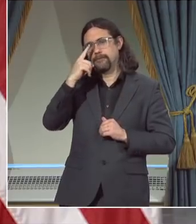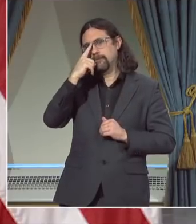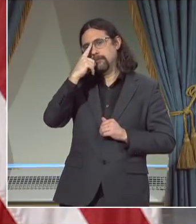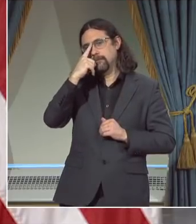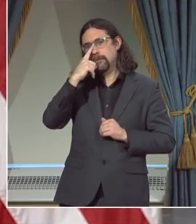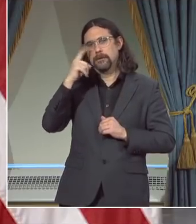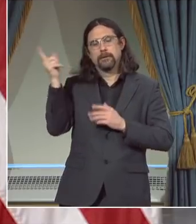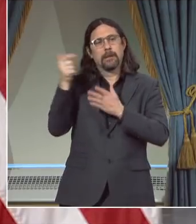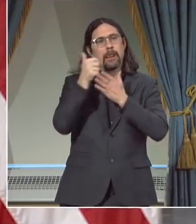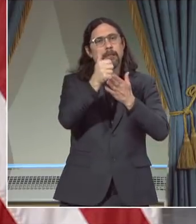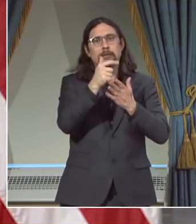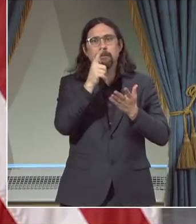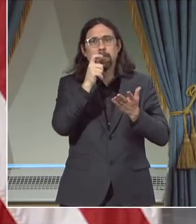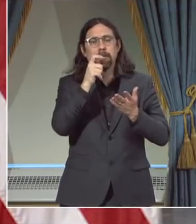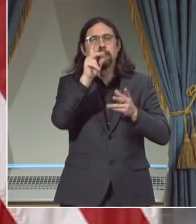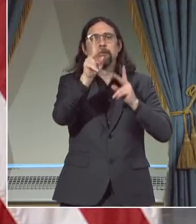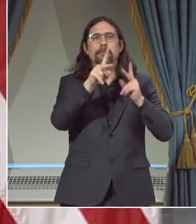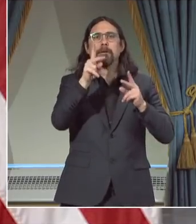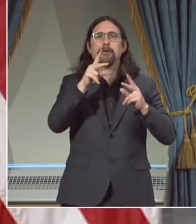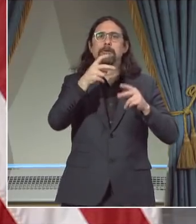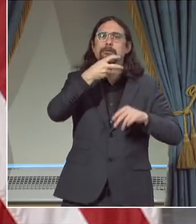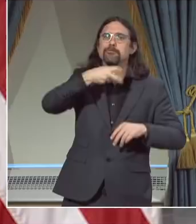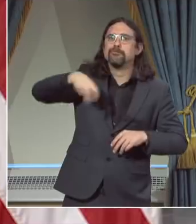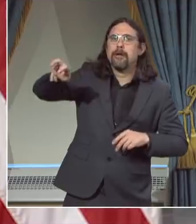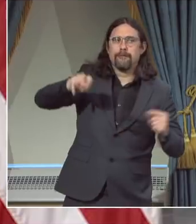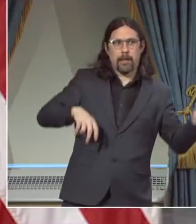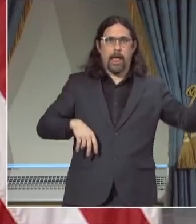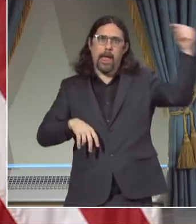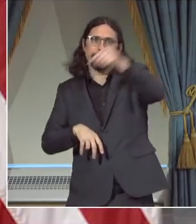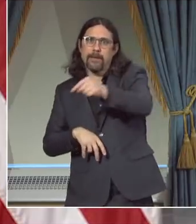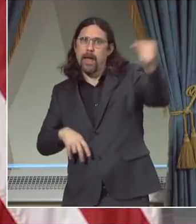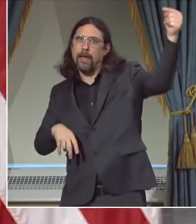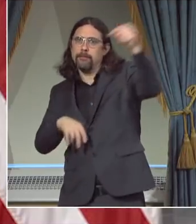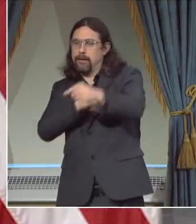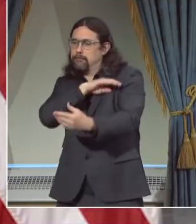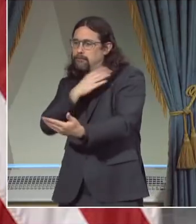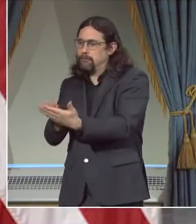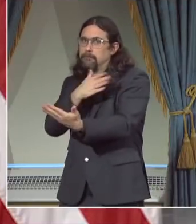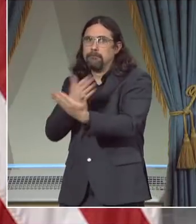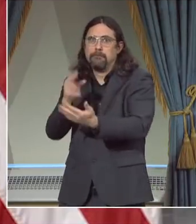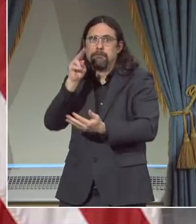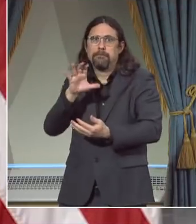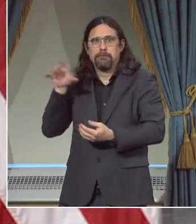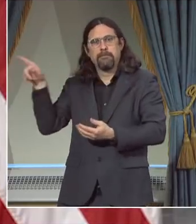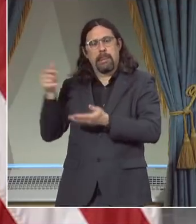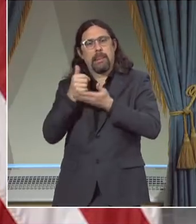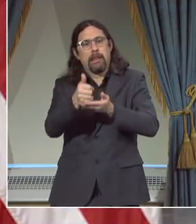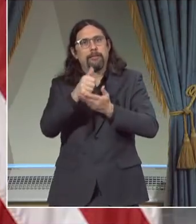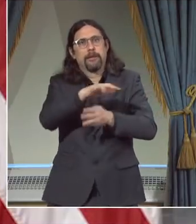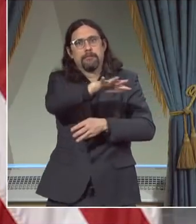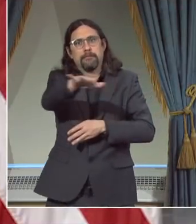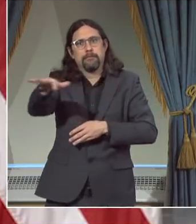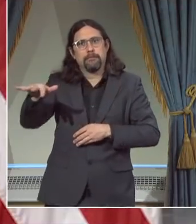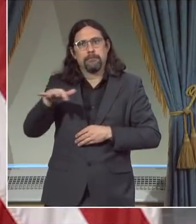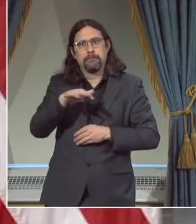AND SHARE NEW YORK WITH THE WORLD. NOW WE'VE LOST HIM AND ALL OF US, ALL OF NEW YORK, GRIEVES